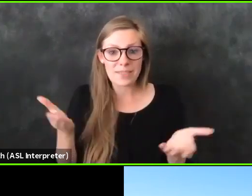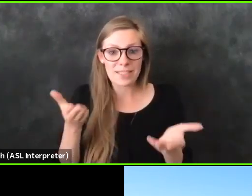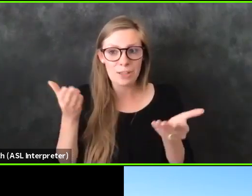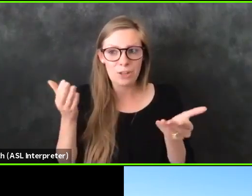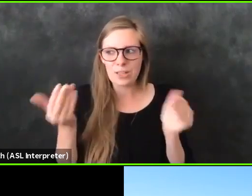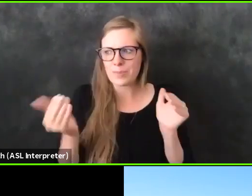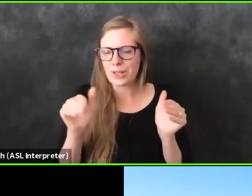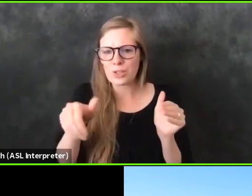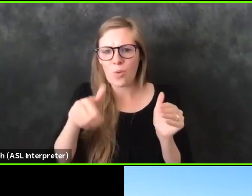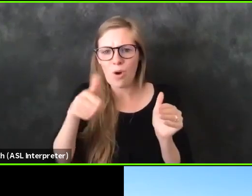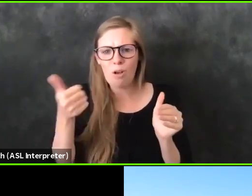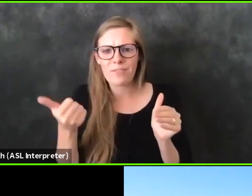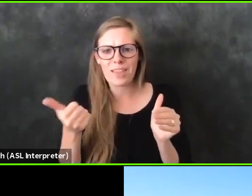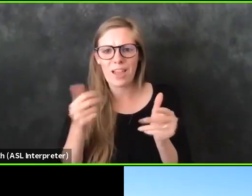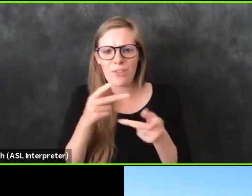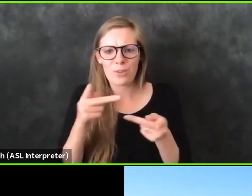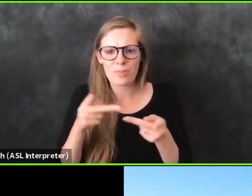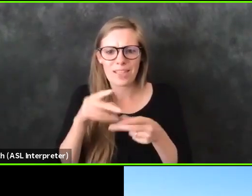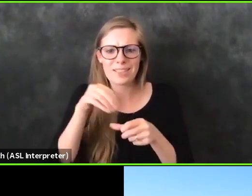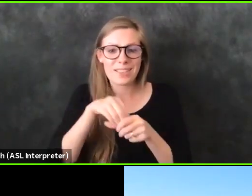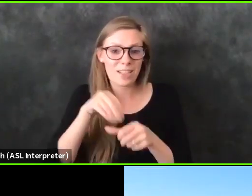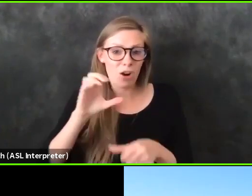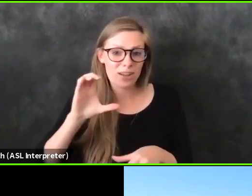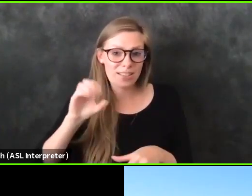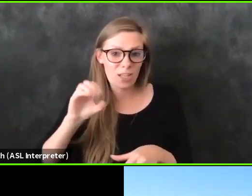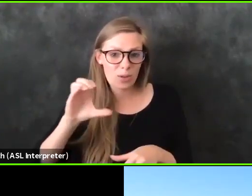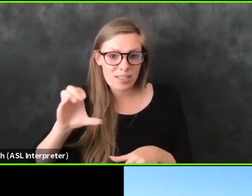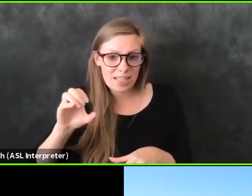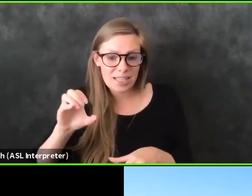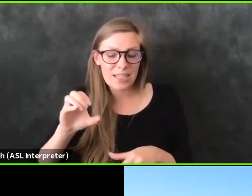the nation in our ACLC and our continuum care.